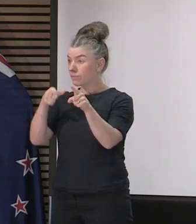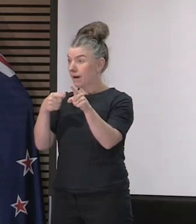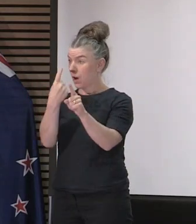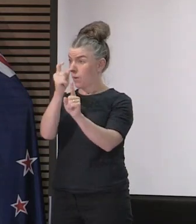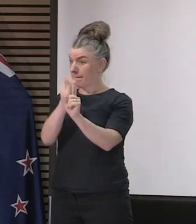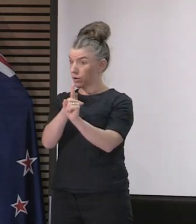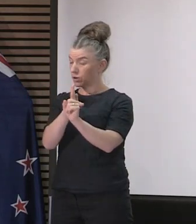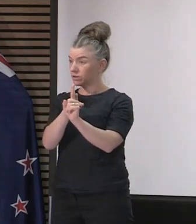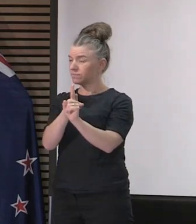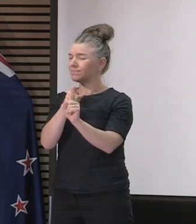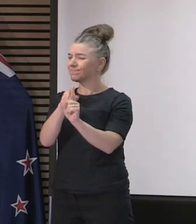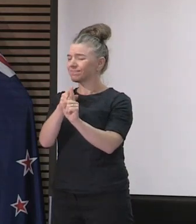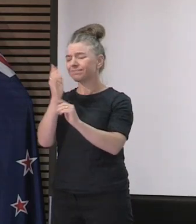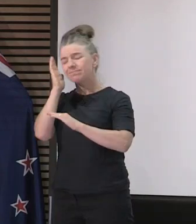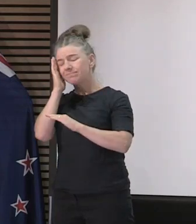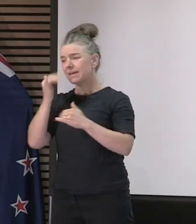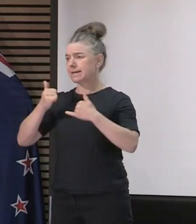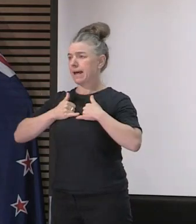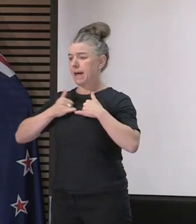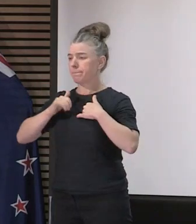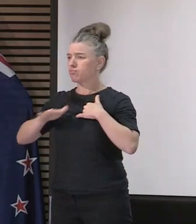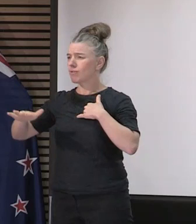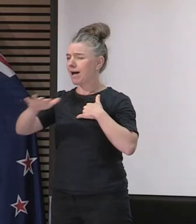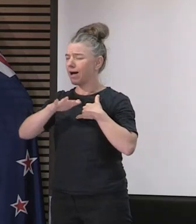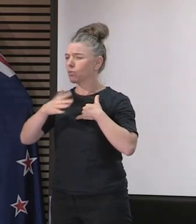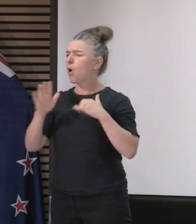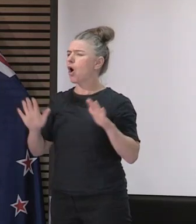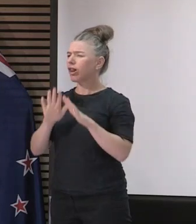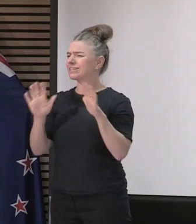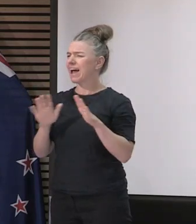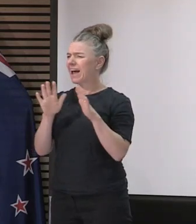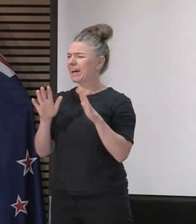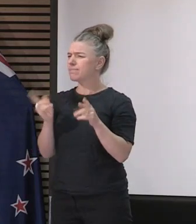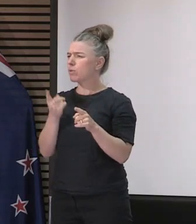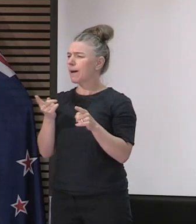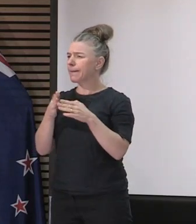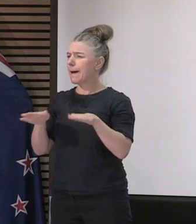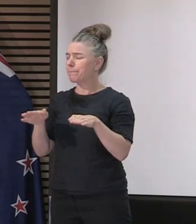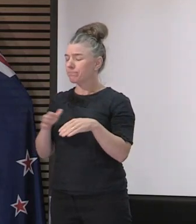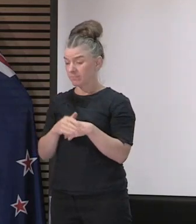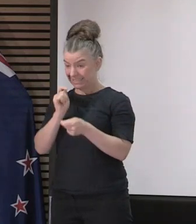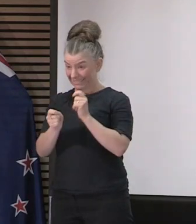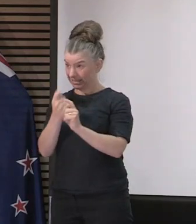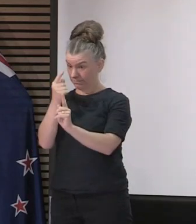we have tested, for example,